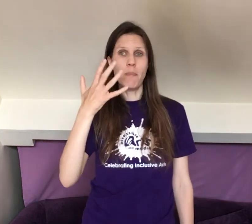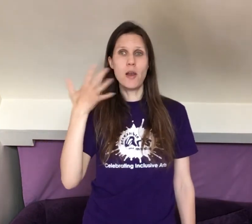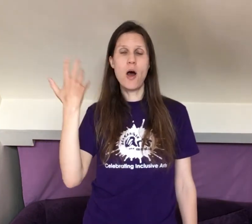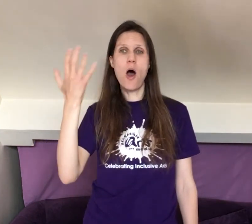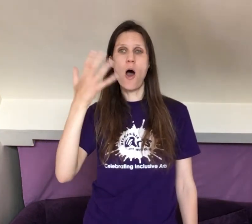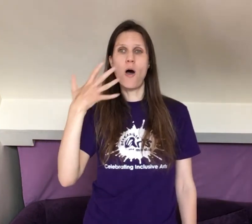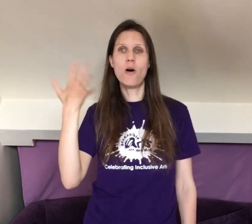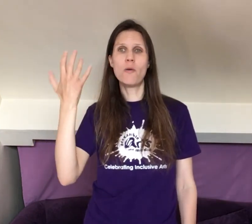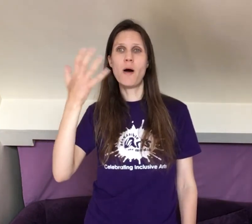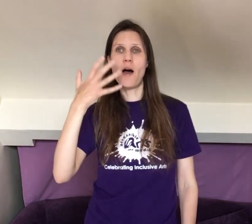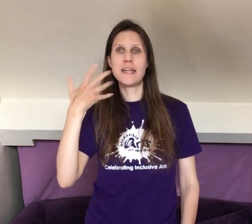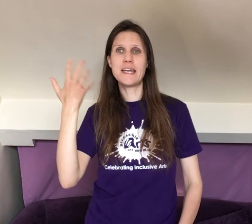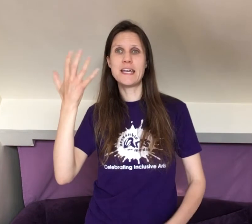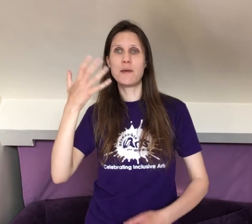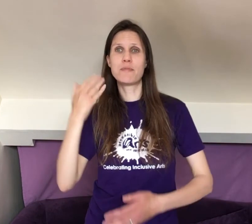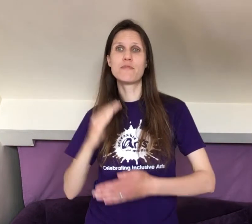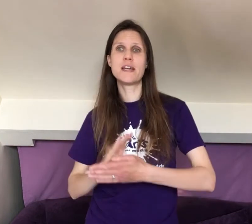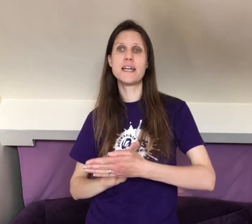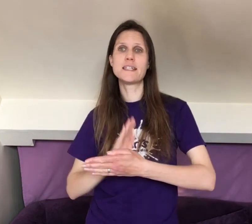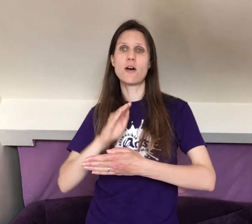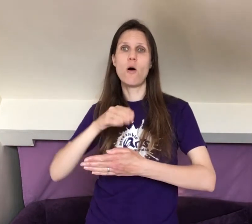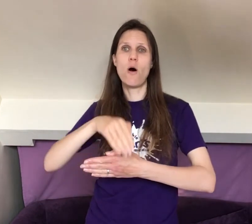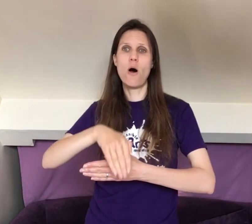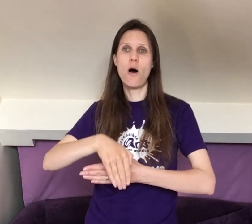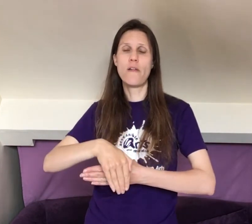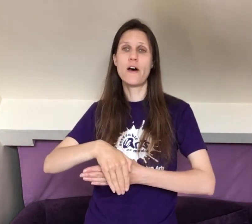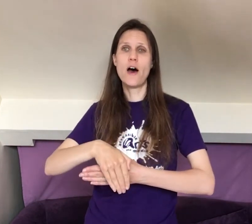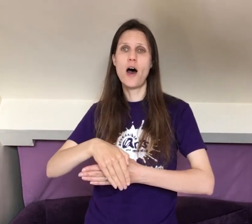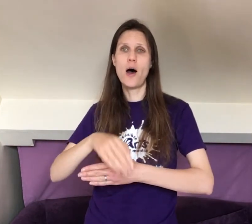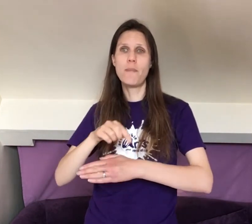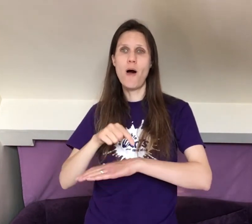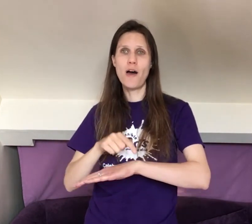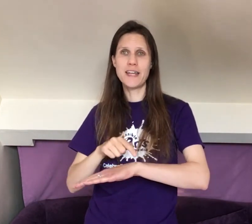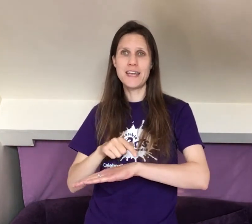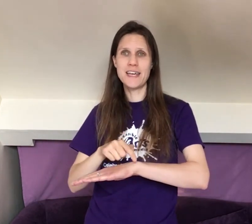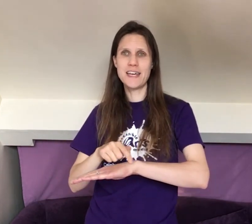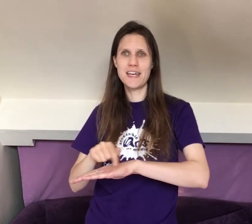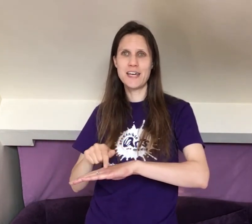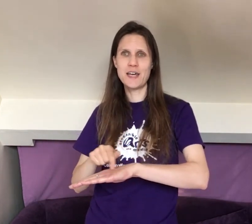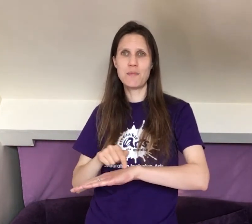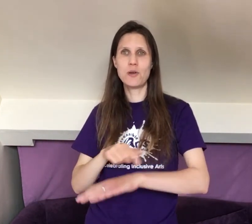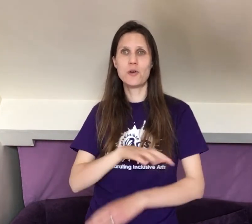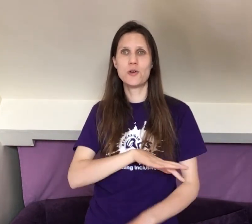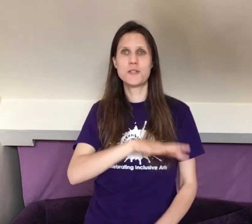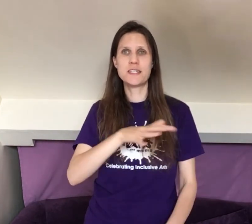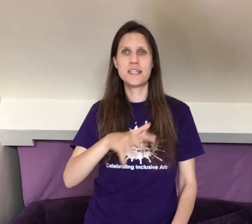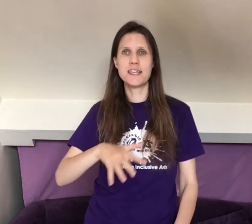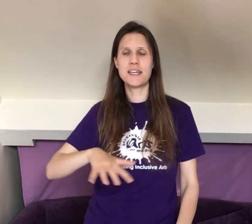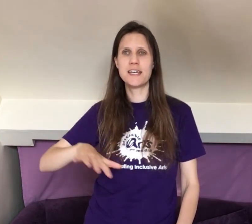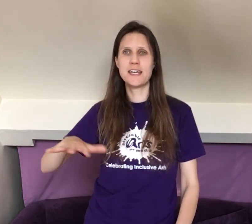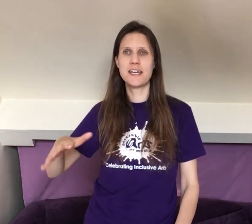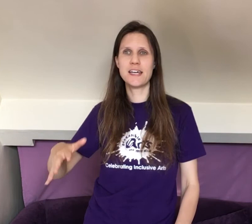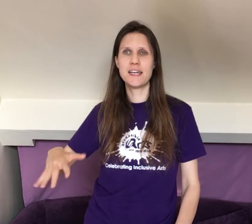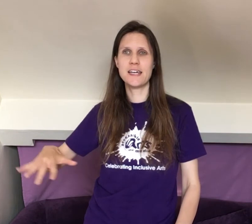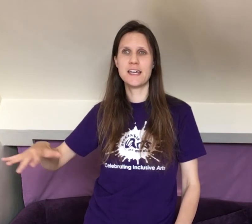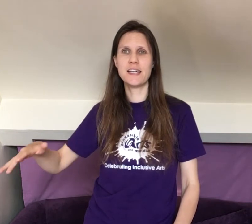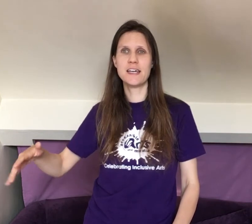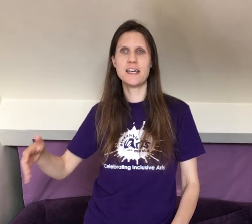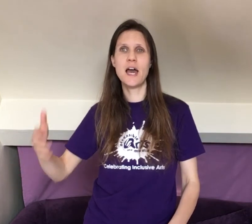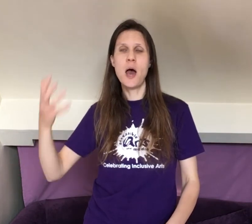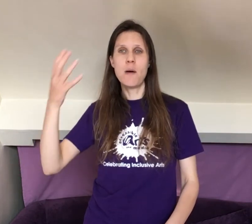blow bonny breeze o’er the bonny blue sea.